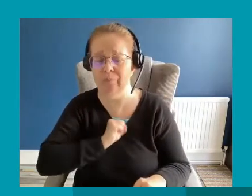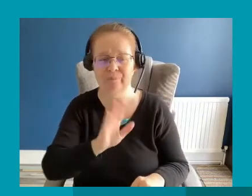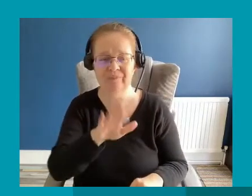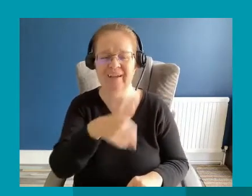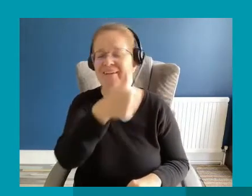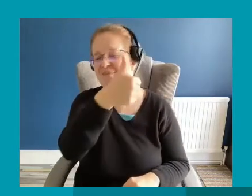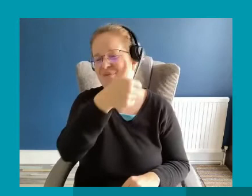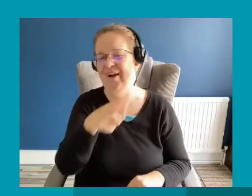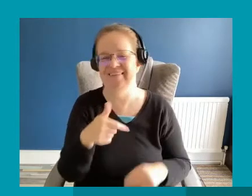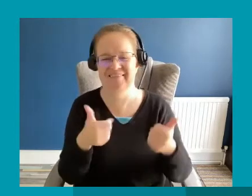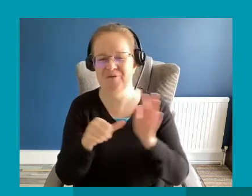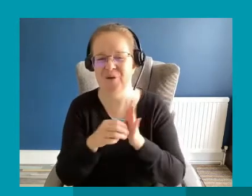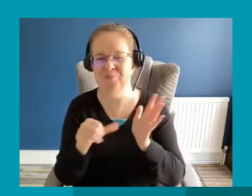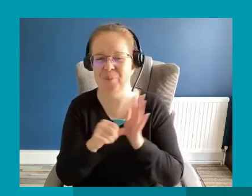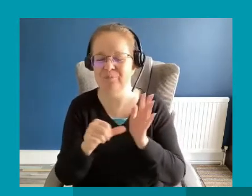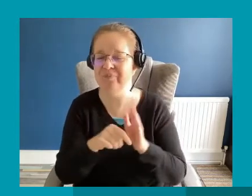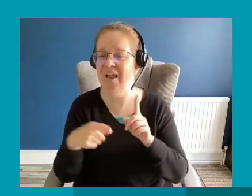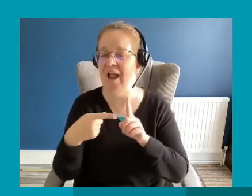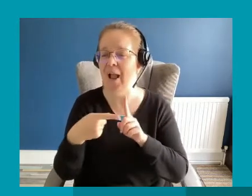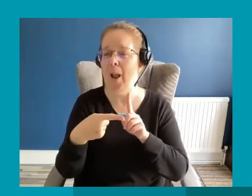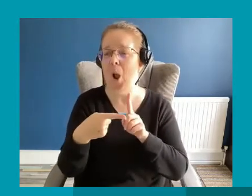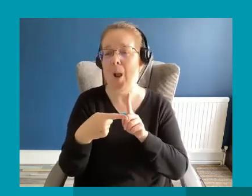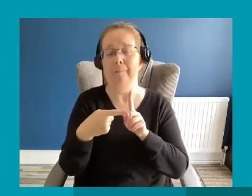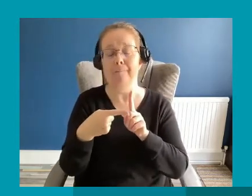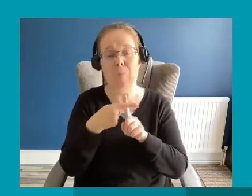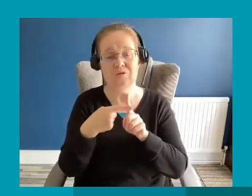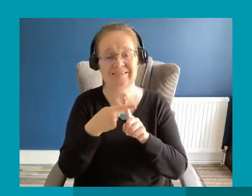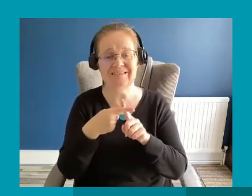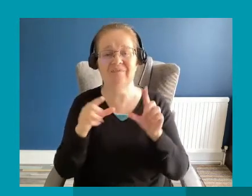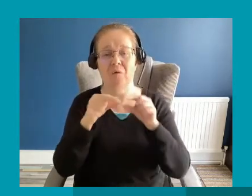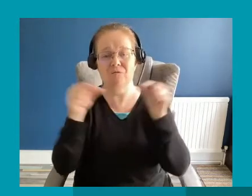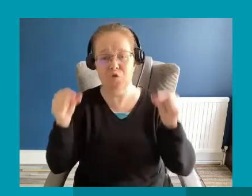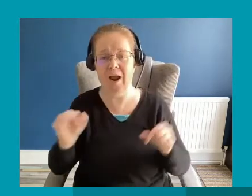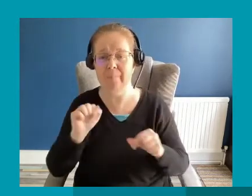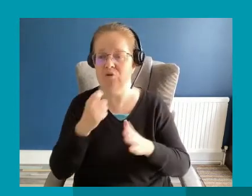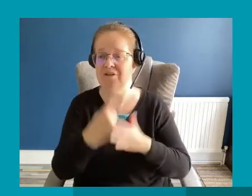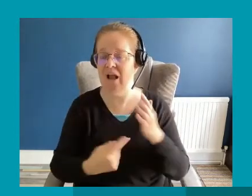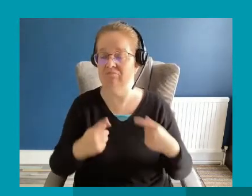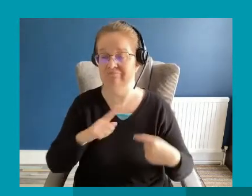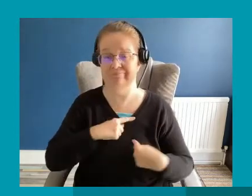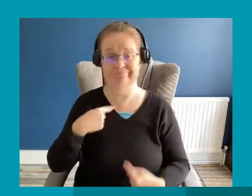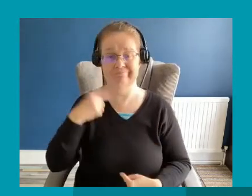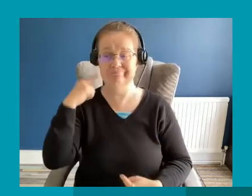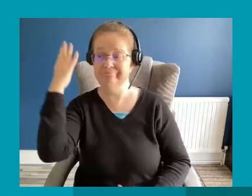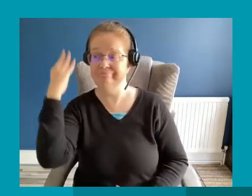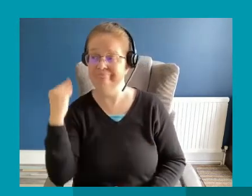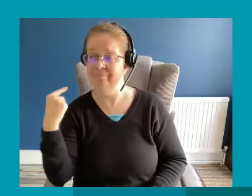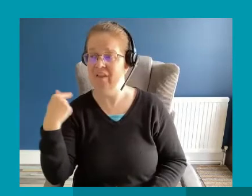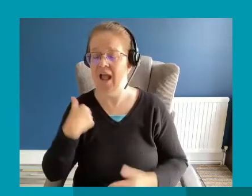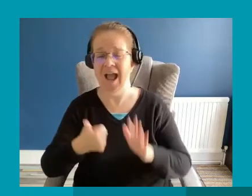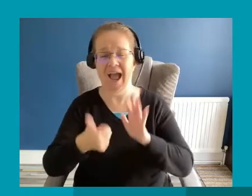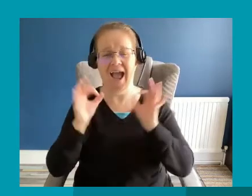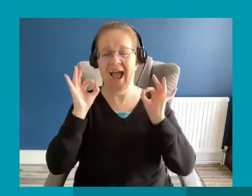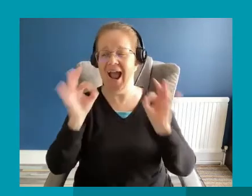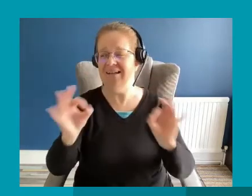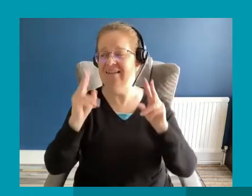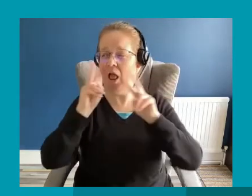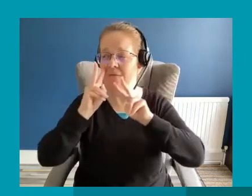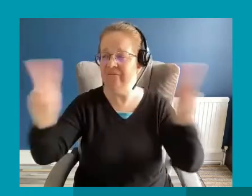I'll take one for the team, so this is an example about positively framing with disability. Because of my hearing loss, I have developed excellent visual